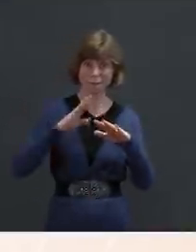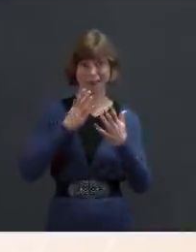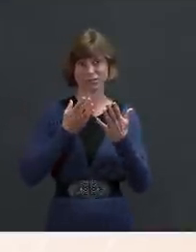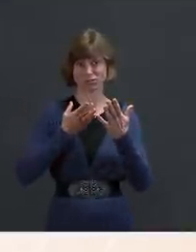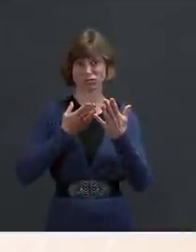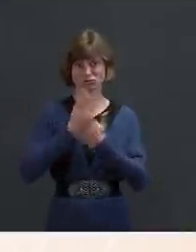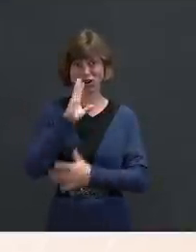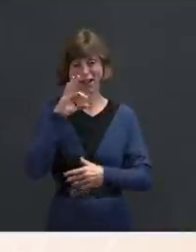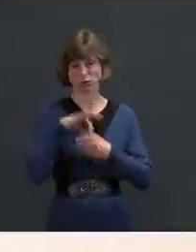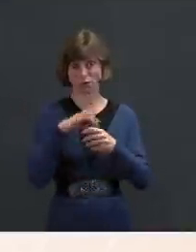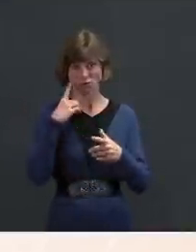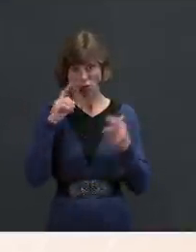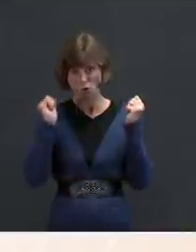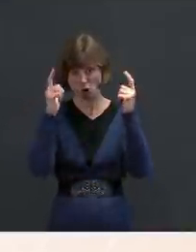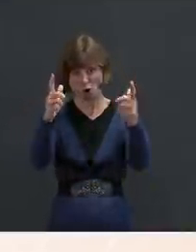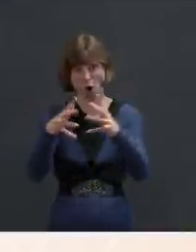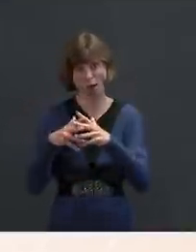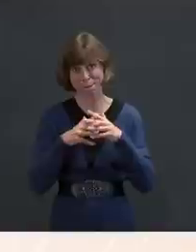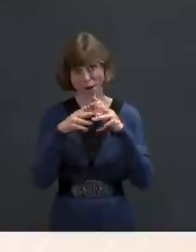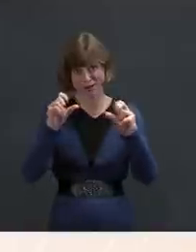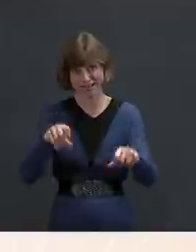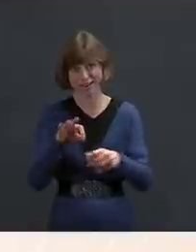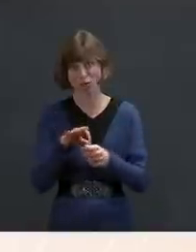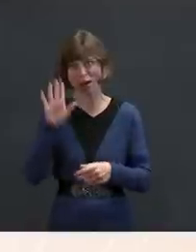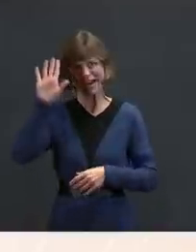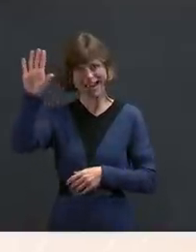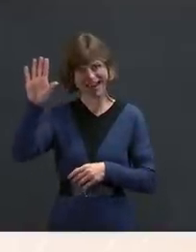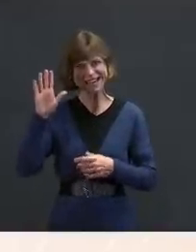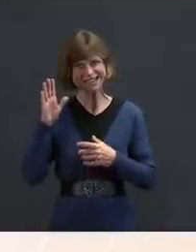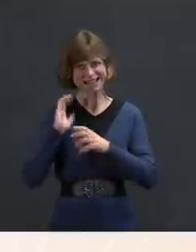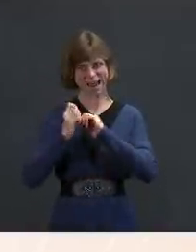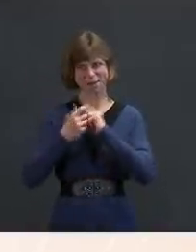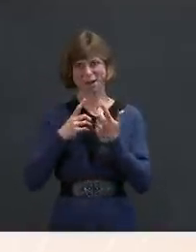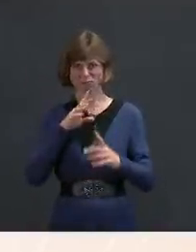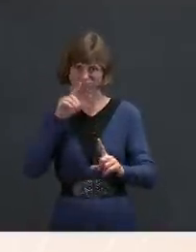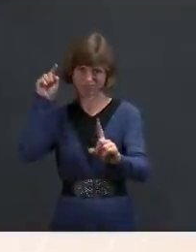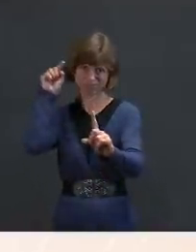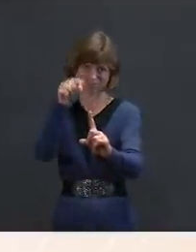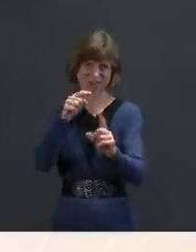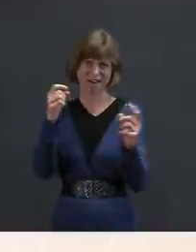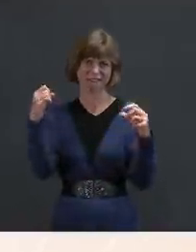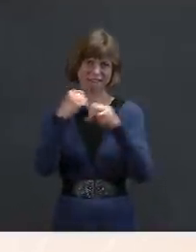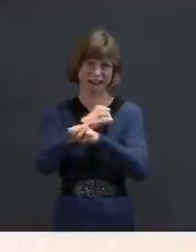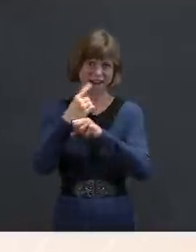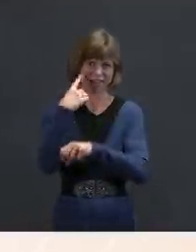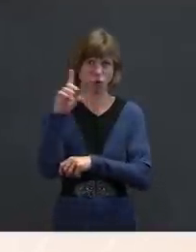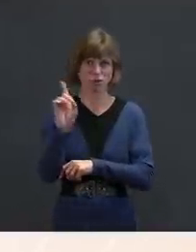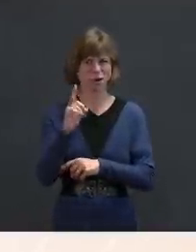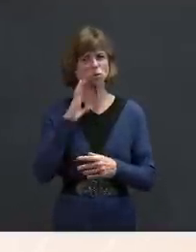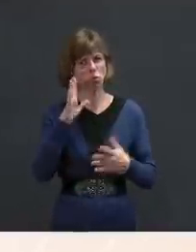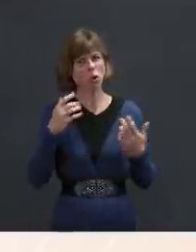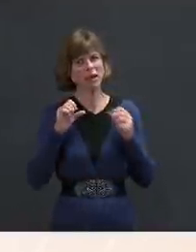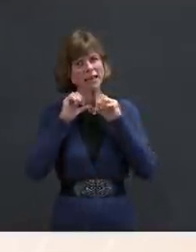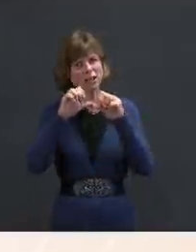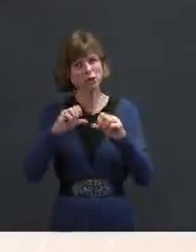His campaign was about fighting for democracy, and we're going to continue to fight for democracy in the White House. And that's why we need to pass reforms